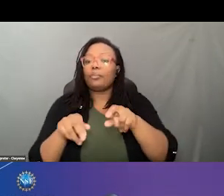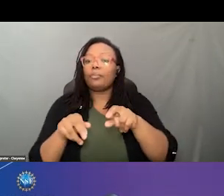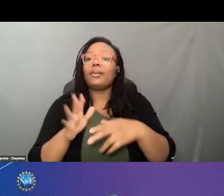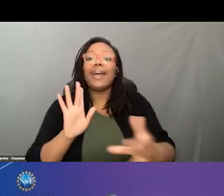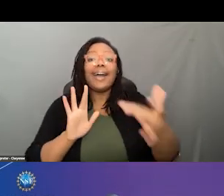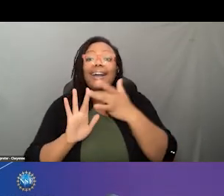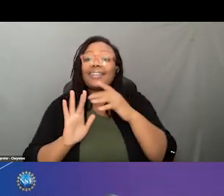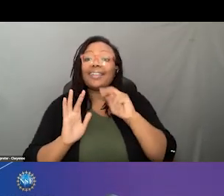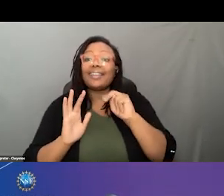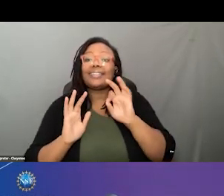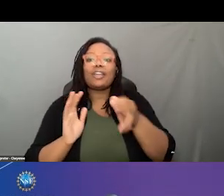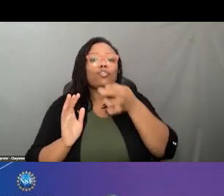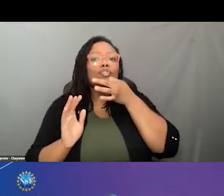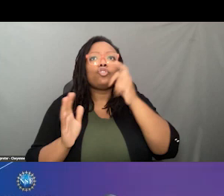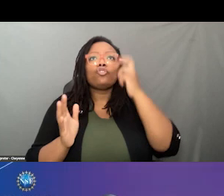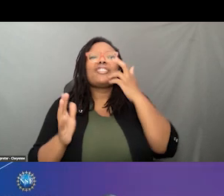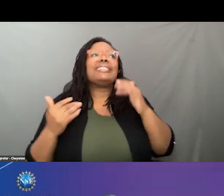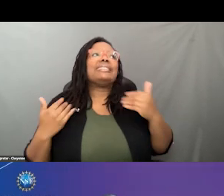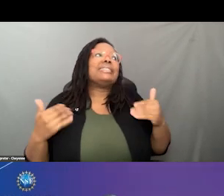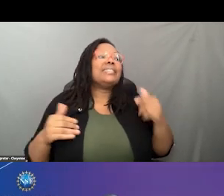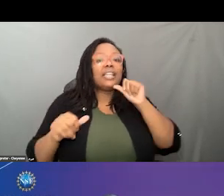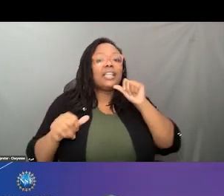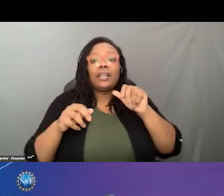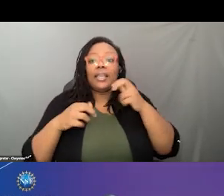Reach out to the NSF as soon as you realize that there is an issue.